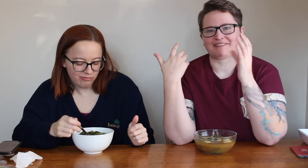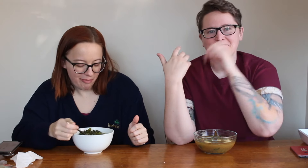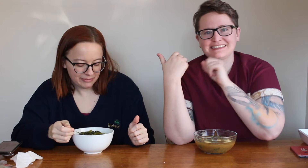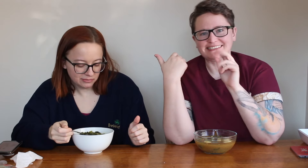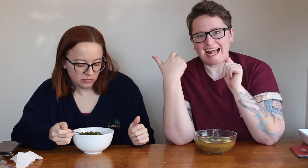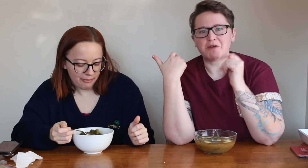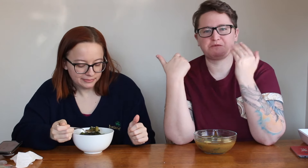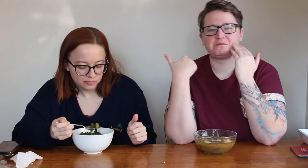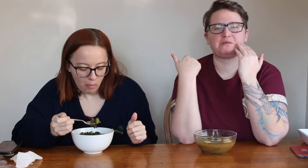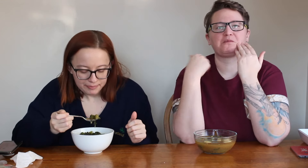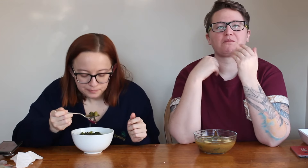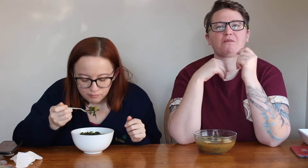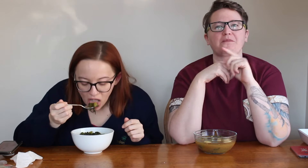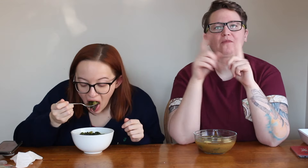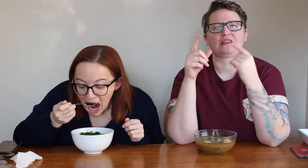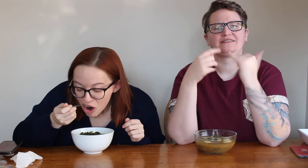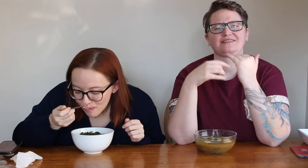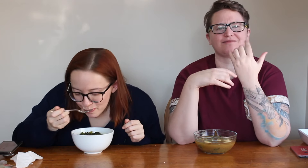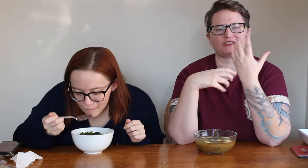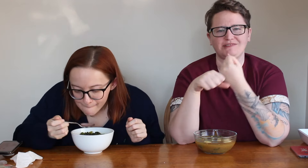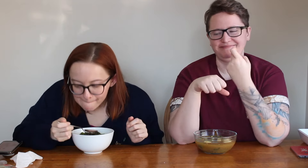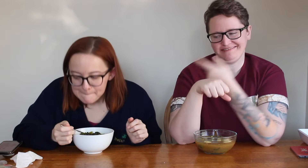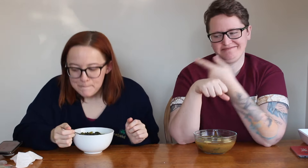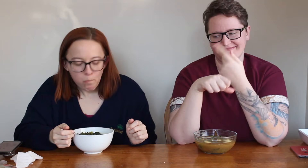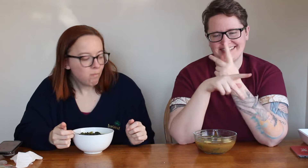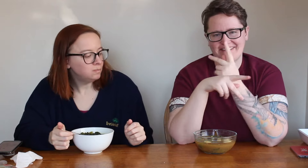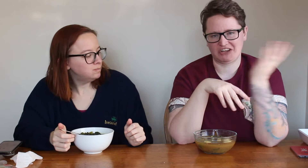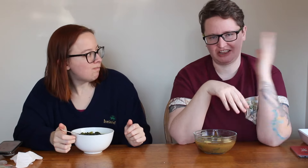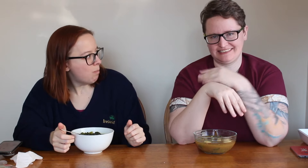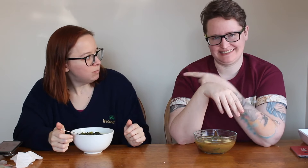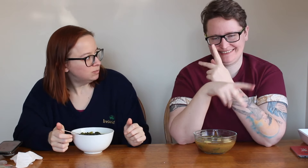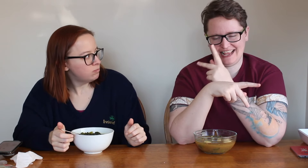Well it wasn't that it wasn't easy when I went back to work. I had a month off so it was a good long time